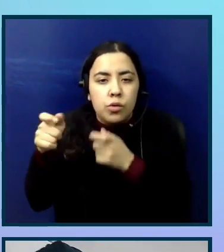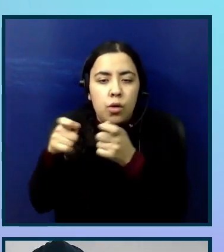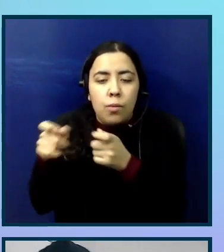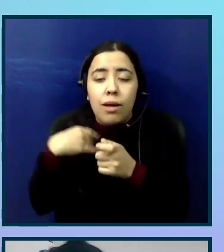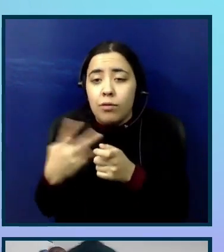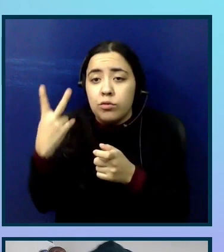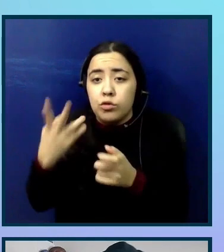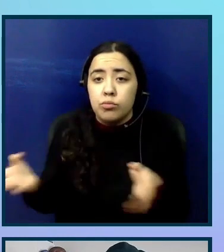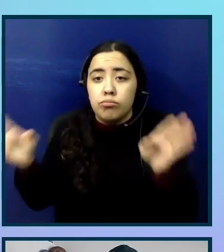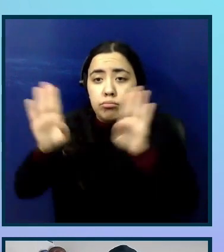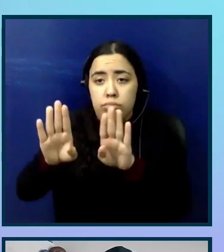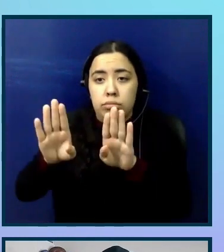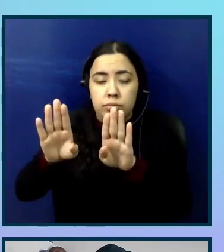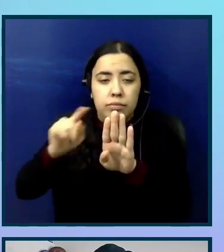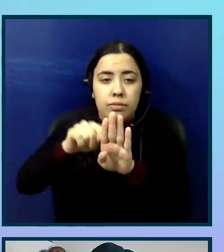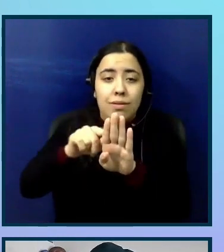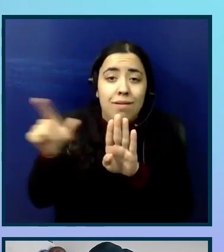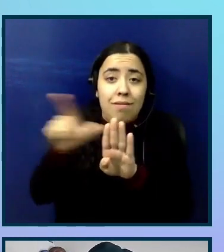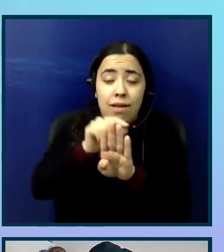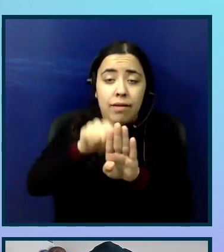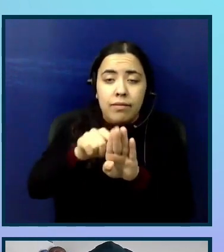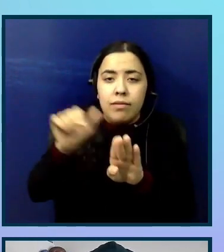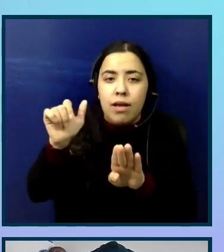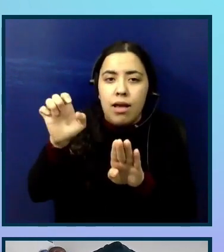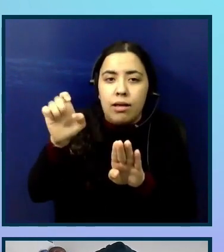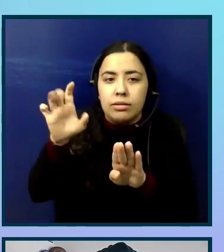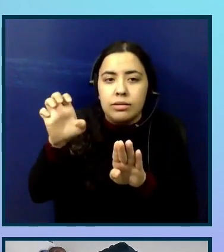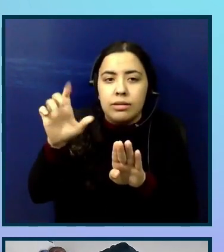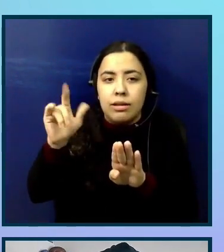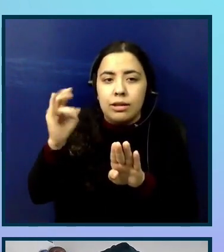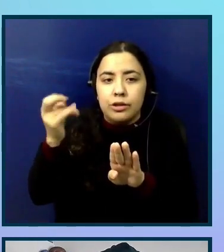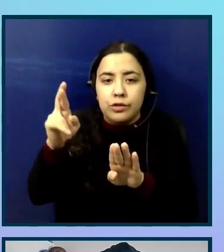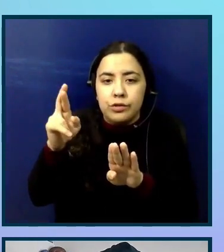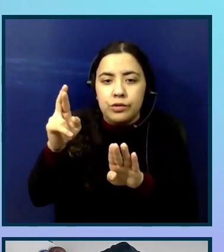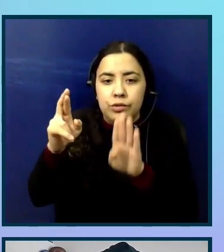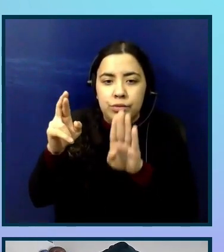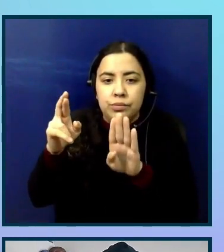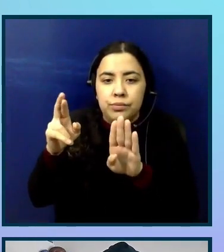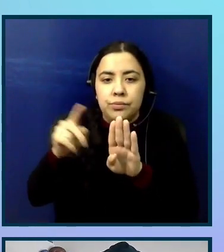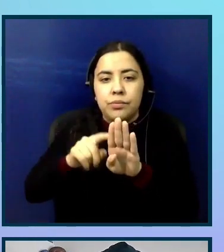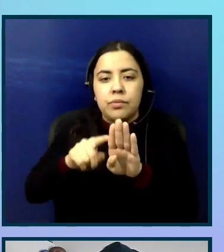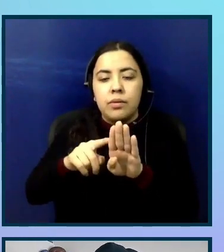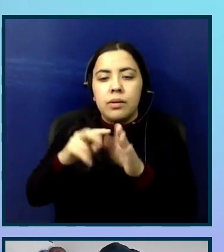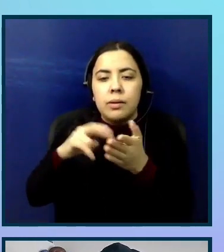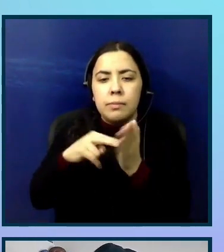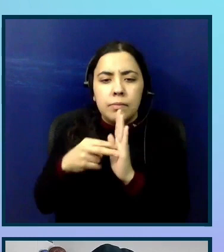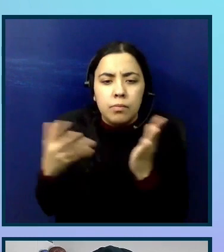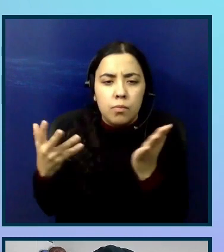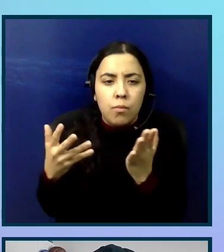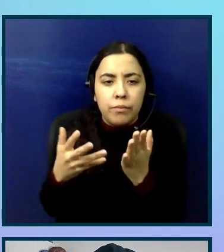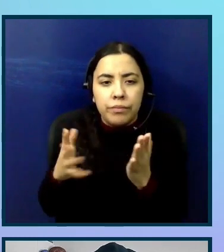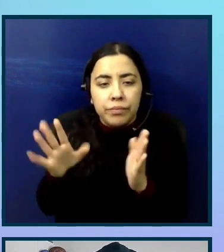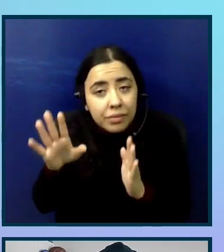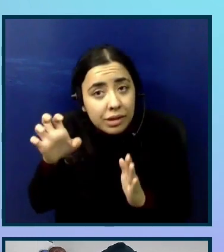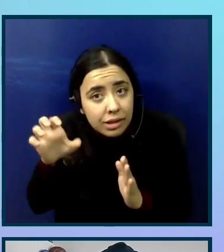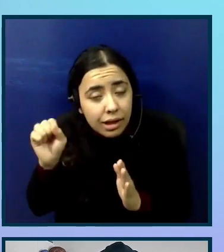The one on the left is using Axe Linter basically. And again, ESLint will be the same way